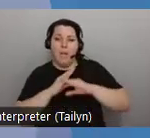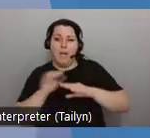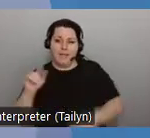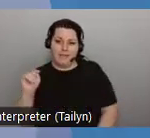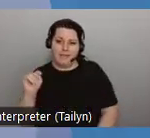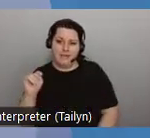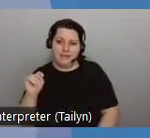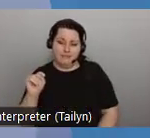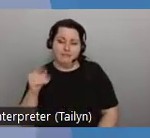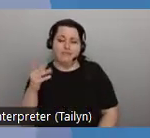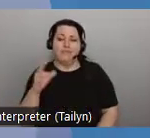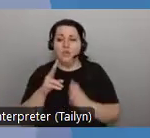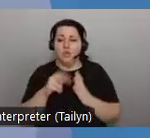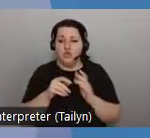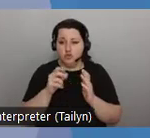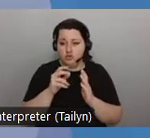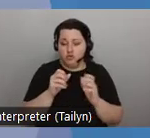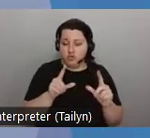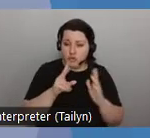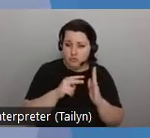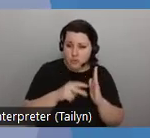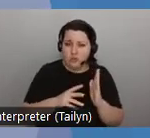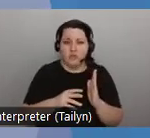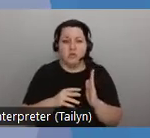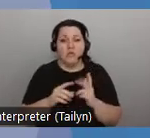The problem with that is that if you do it actually blocks AT,